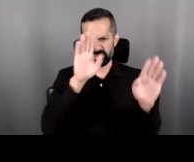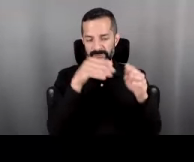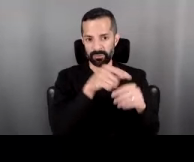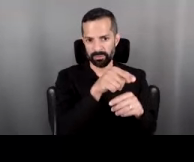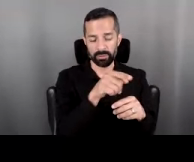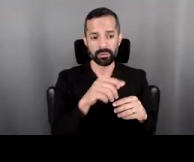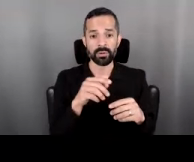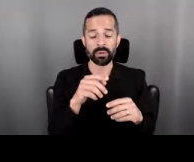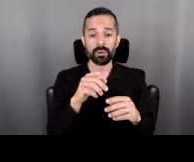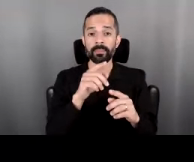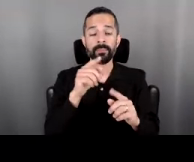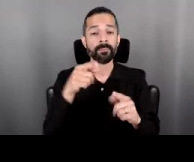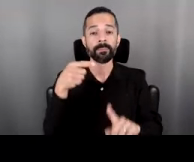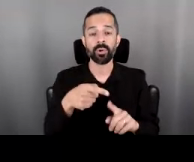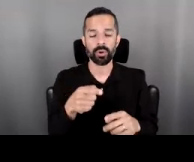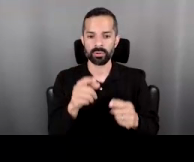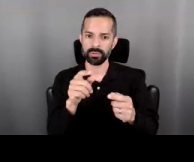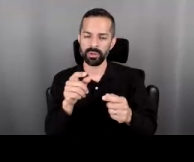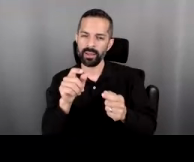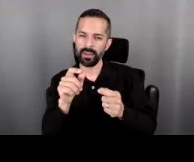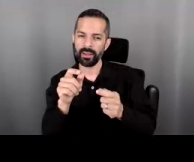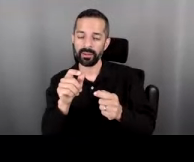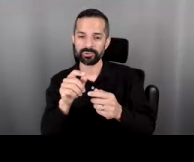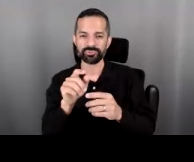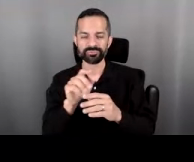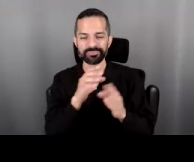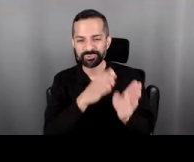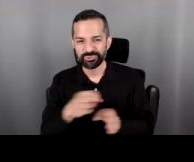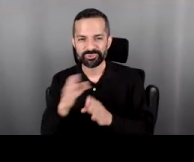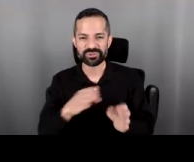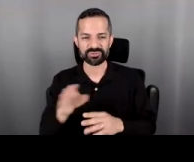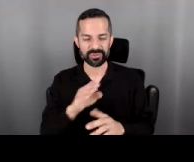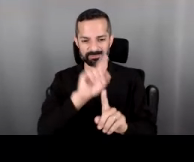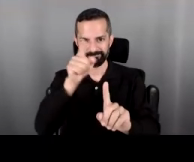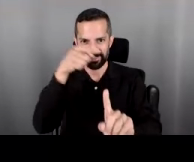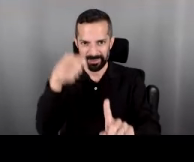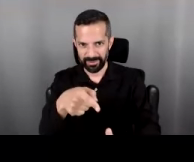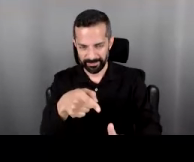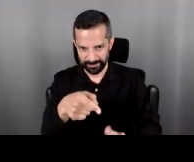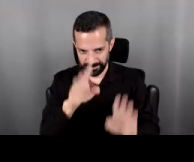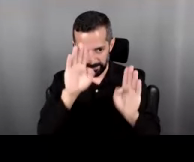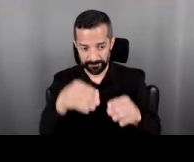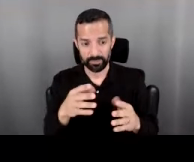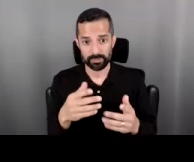And this goes back to some of the criterion that were specified in the rubric on the previous slide.